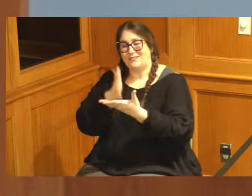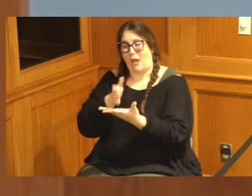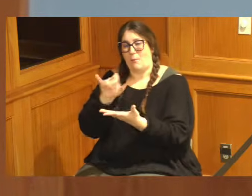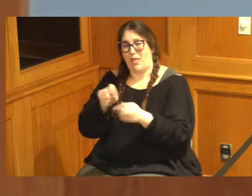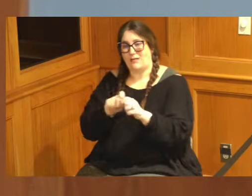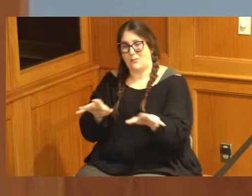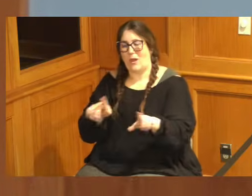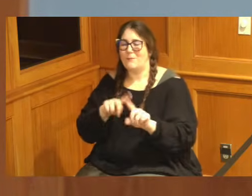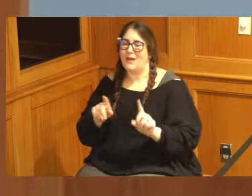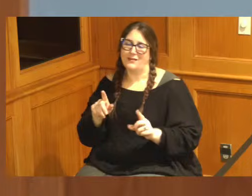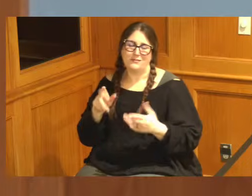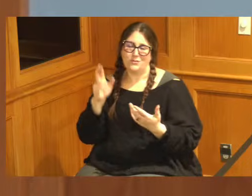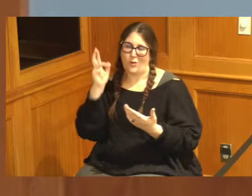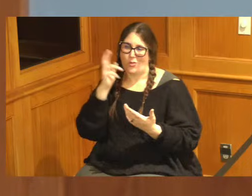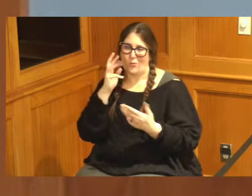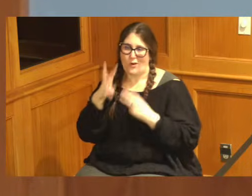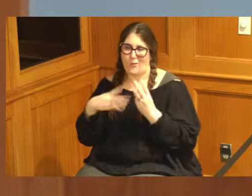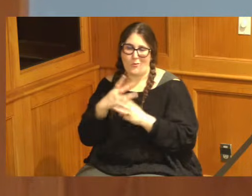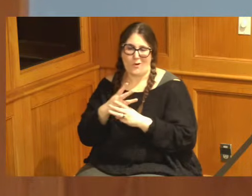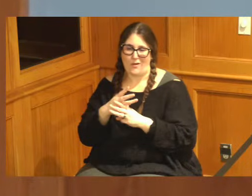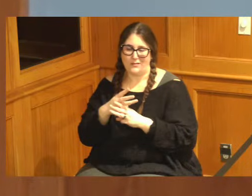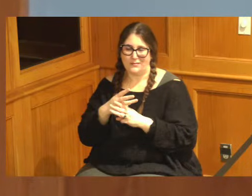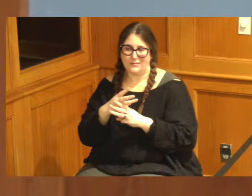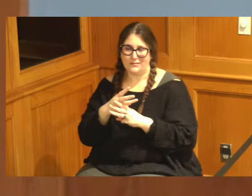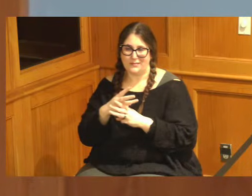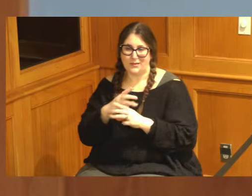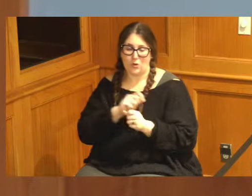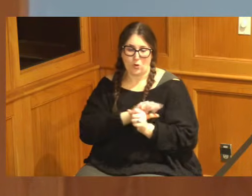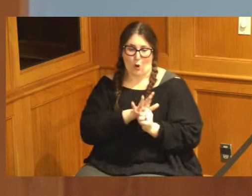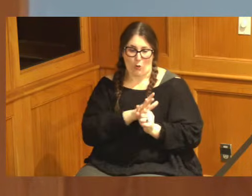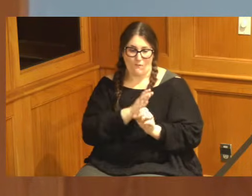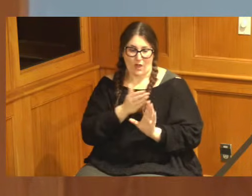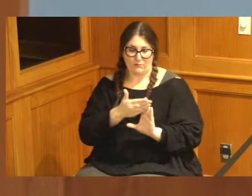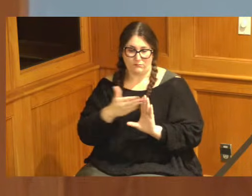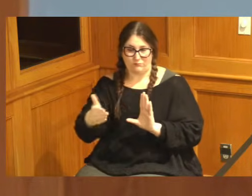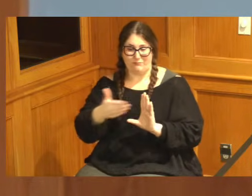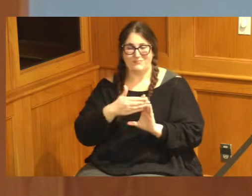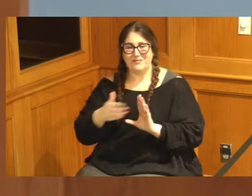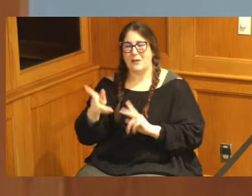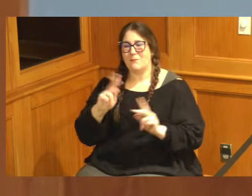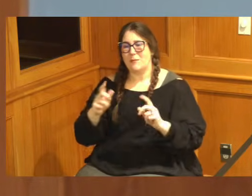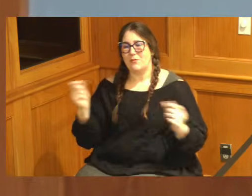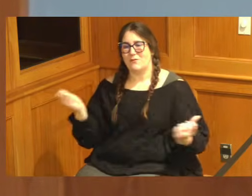the reality that we have in post Covid there's a a fear from from some for vaccinations. Got it. And